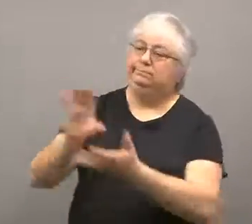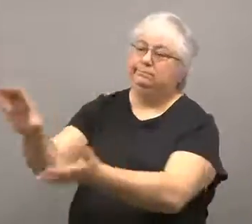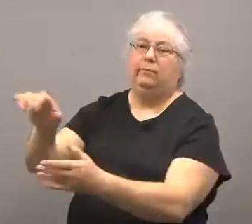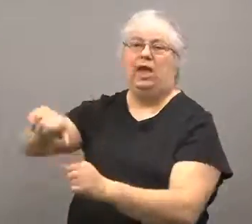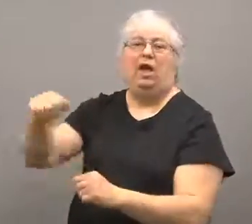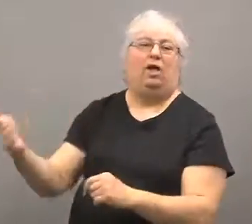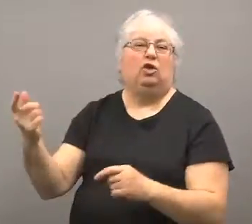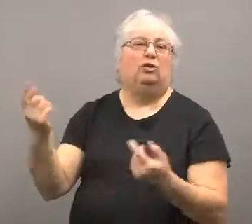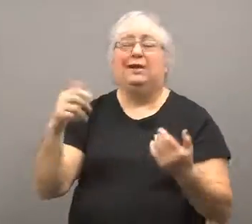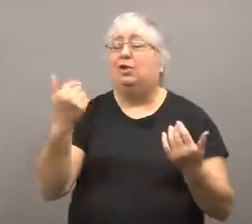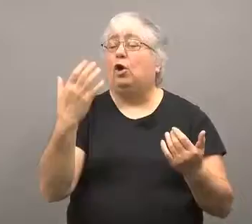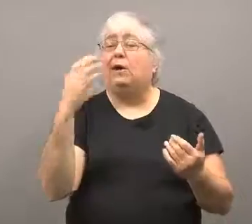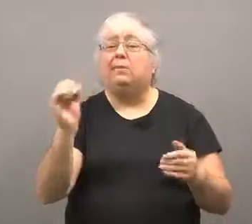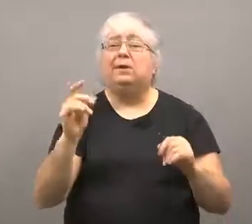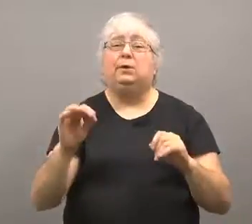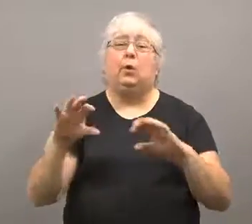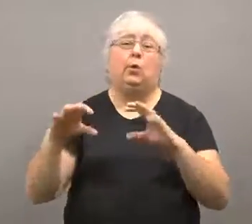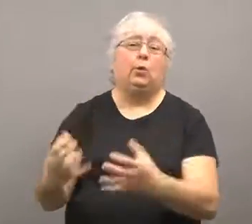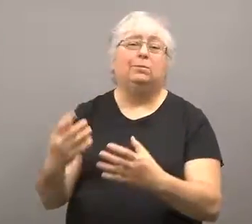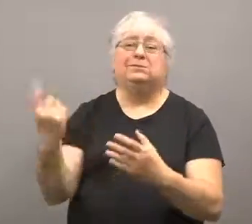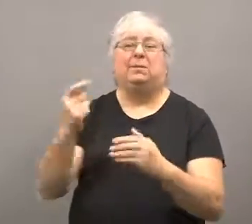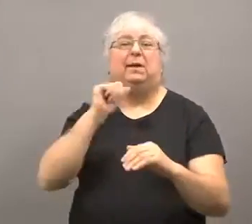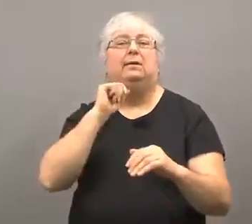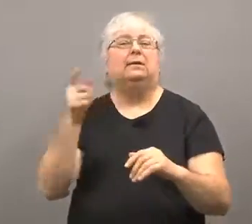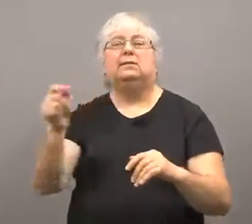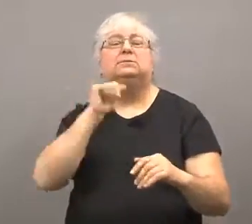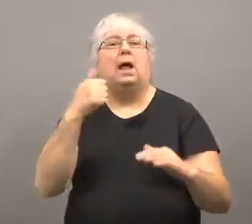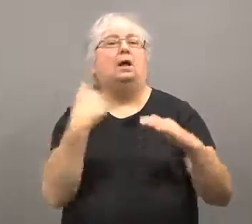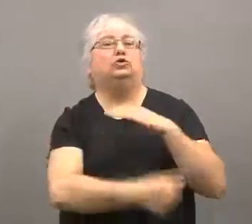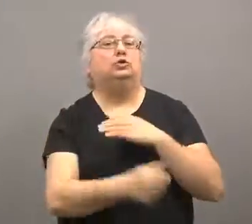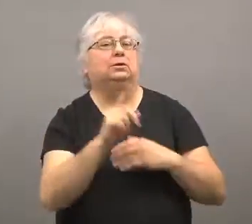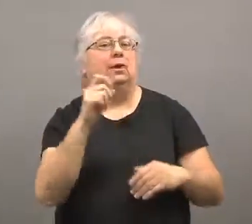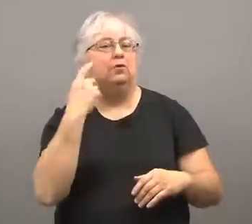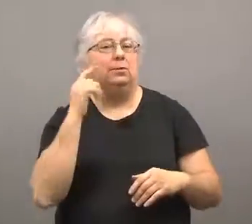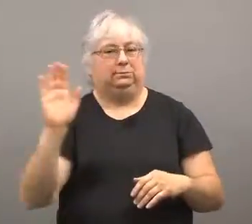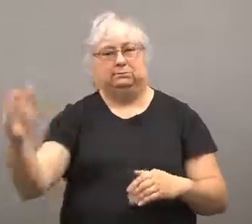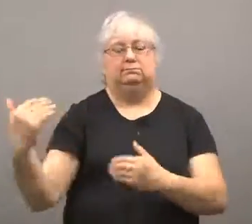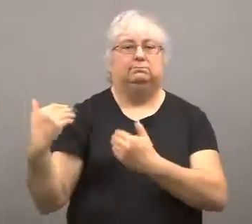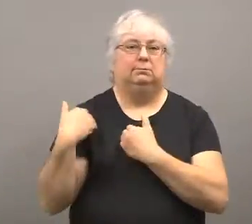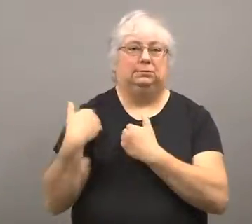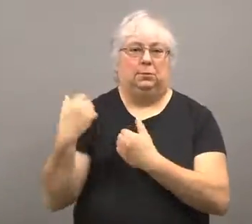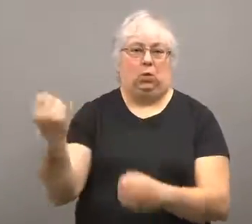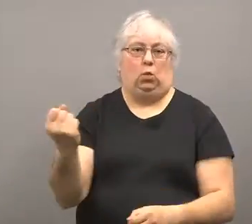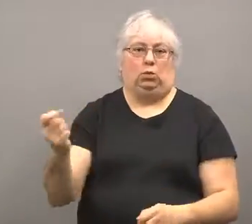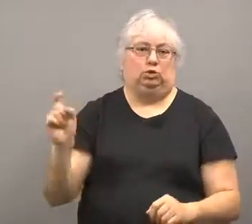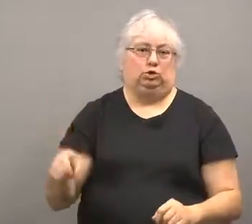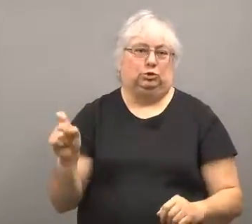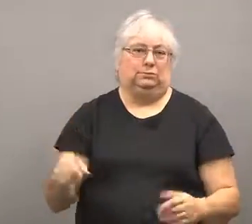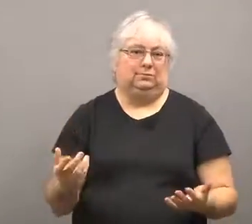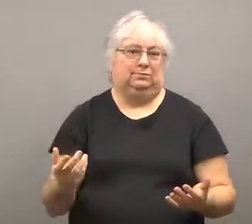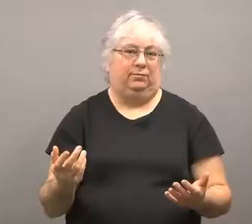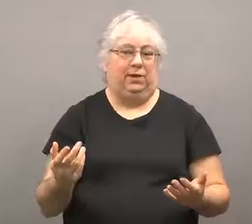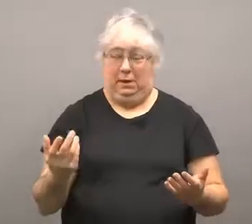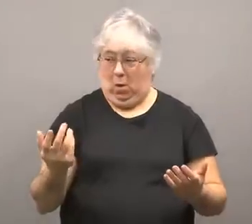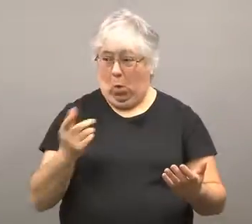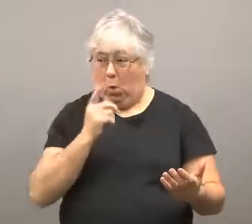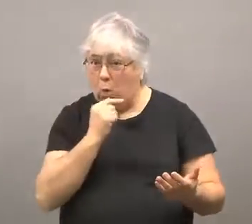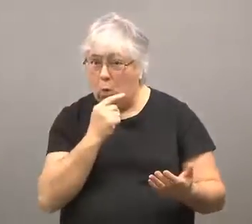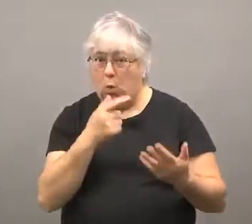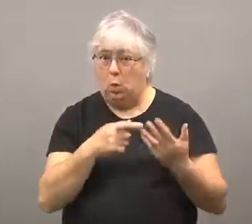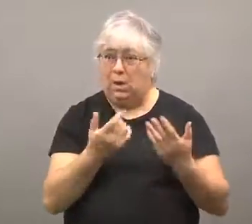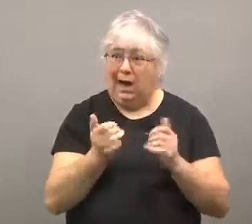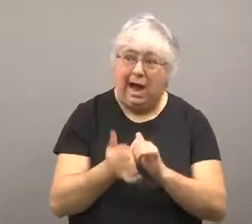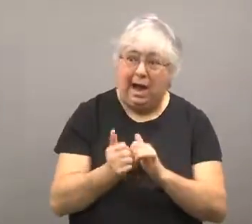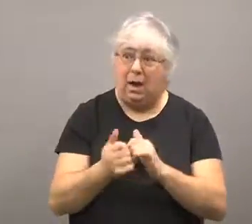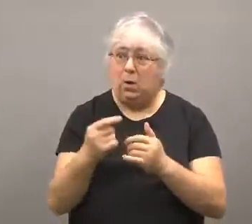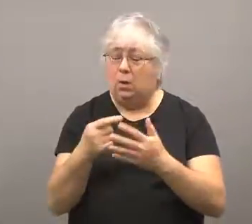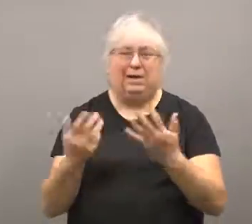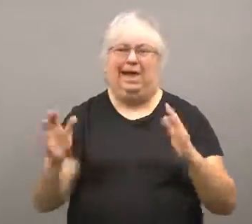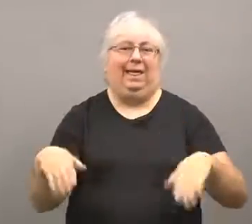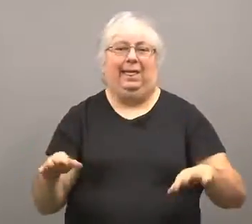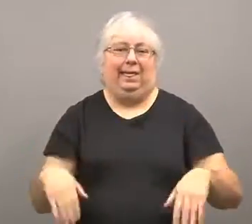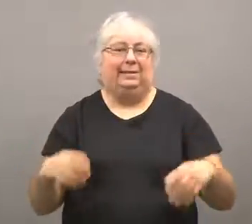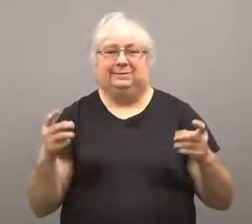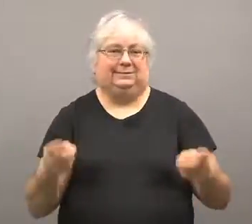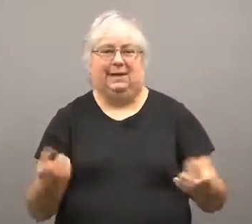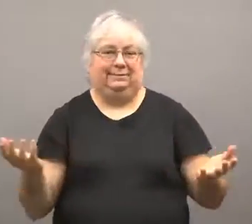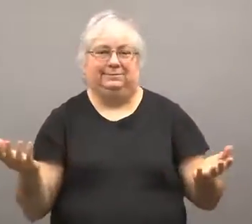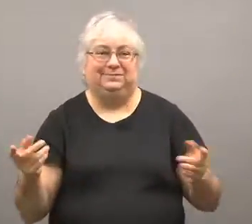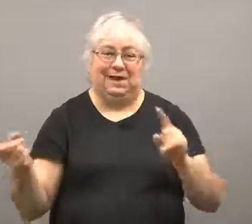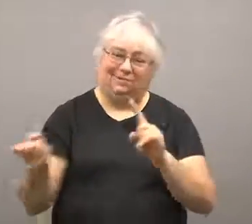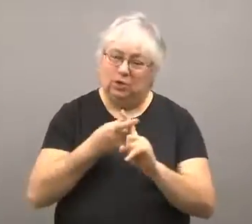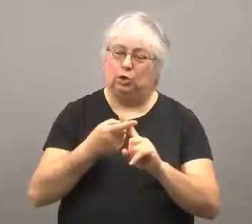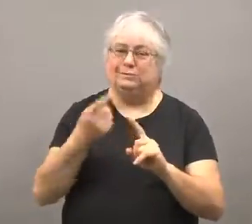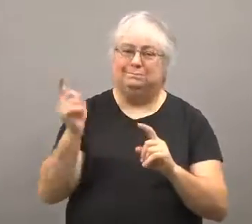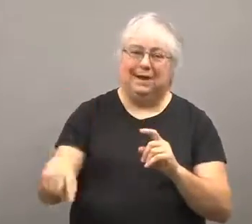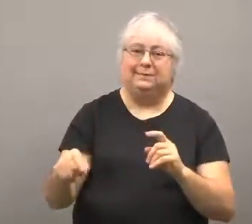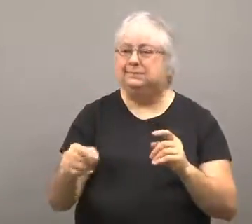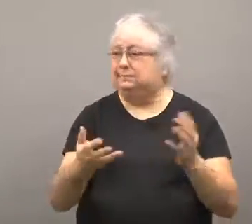That responsibility would go to another non-governmental agency.